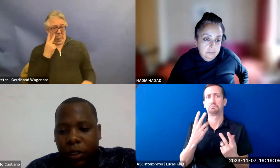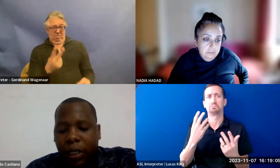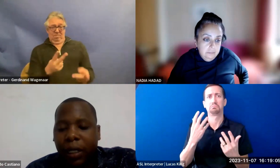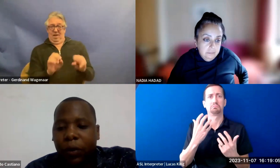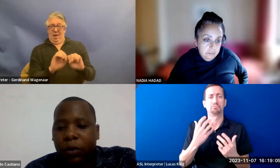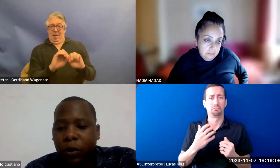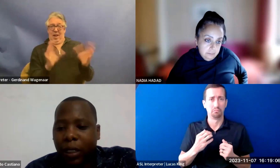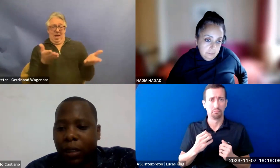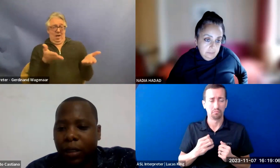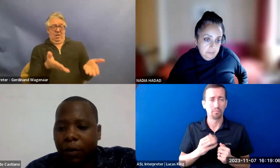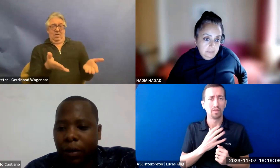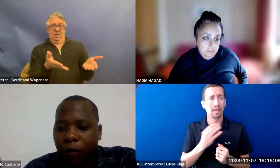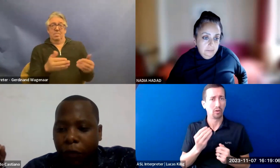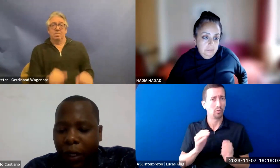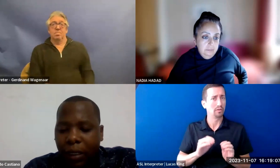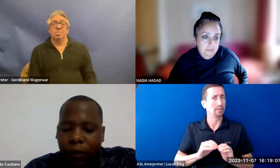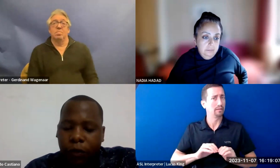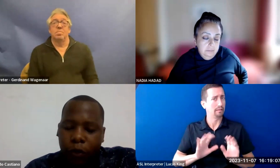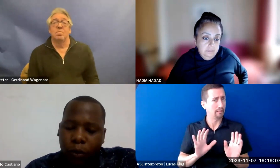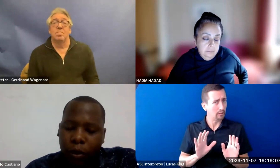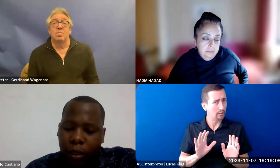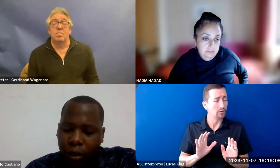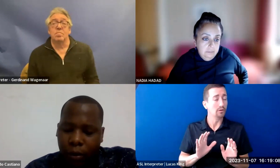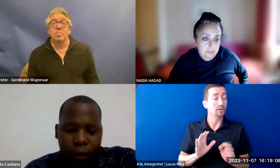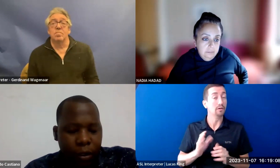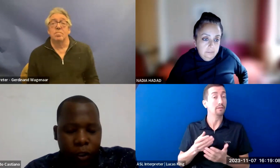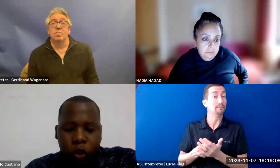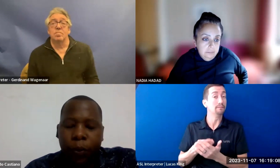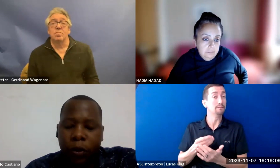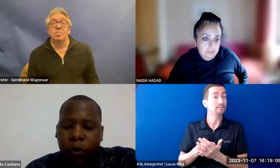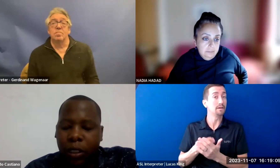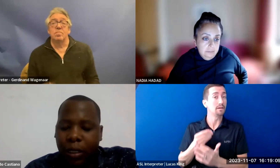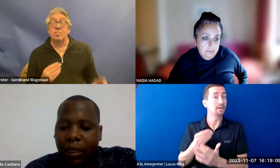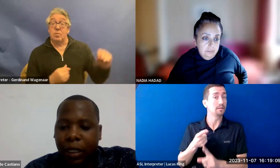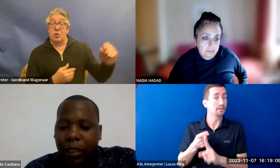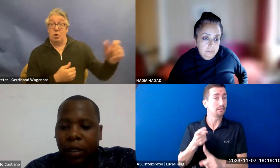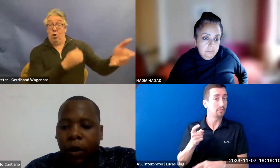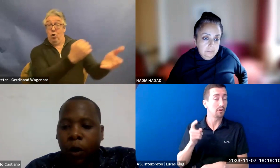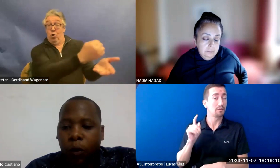It was also clear that the funding from European Union, in that case,